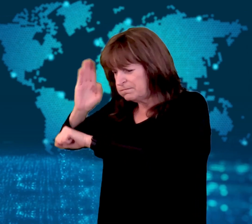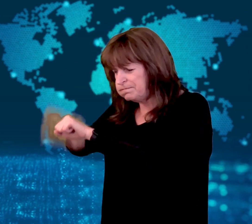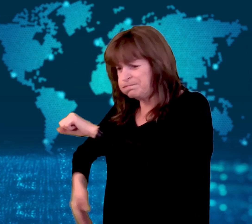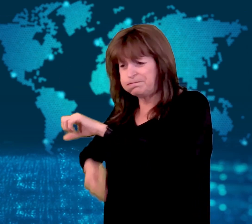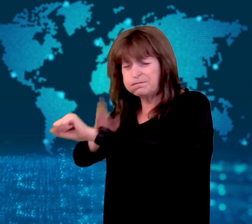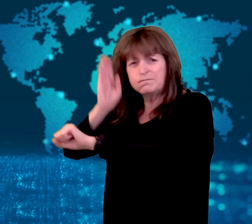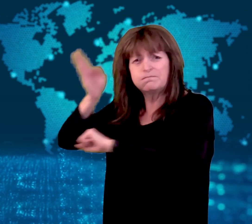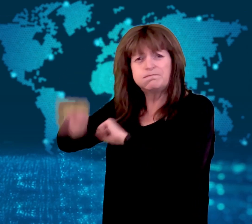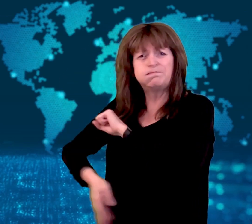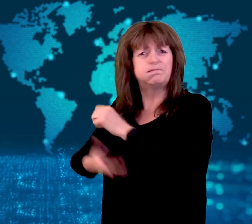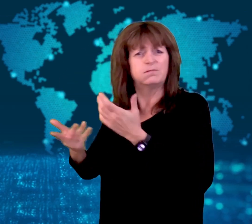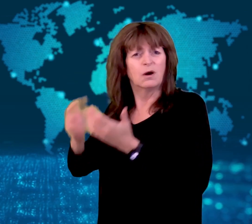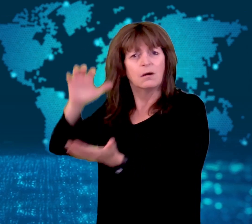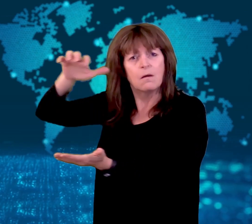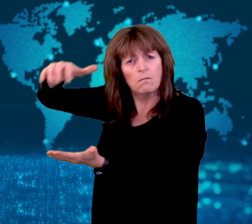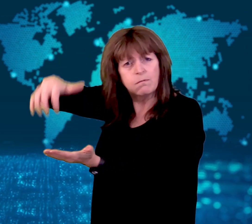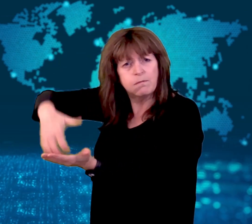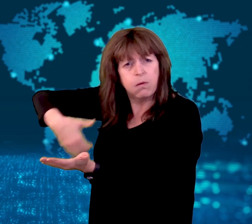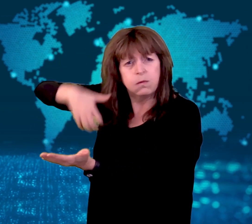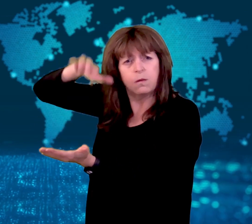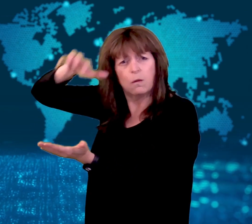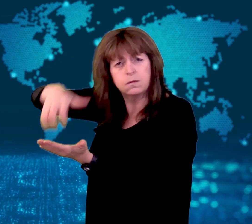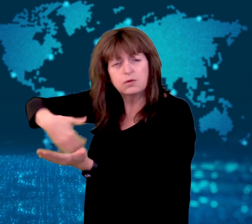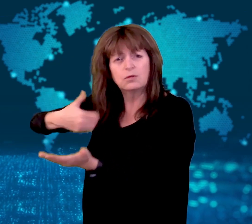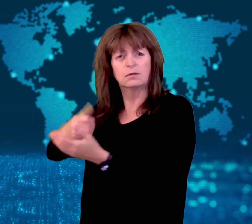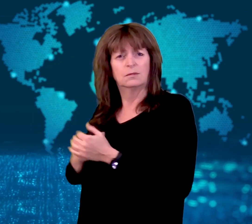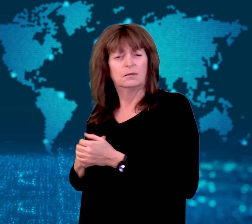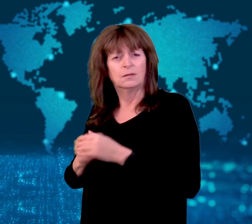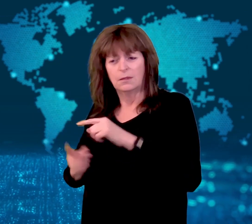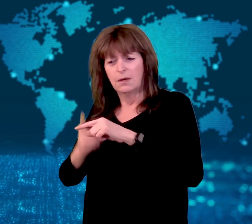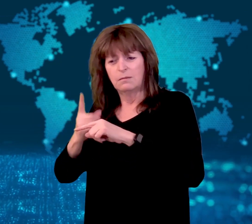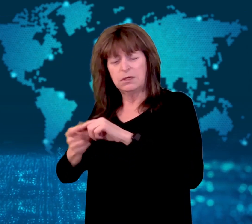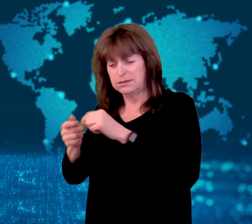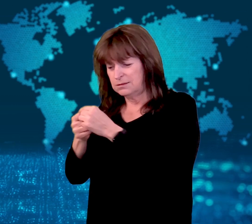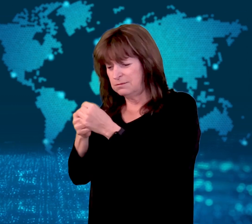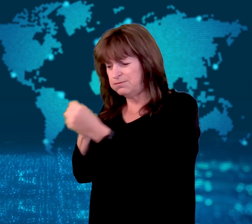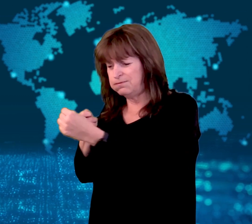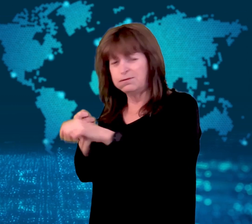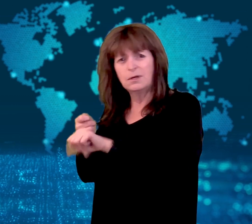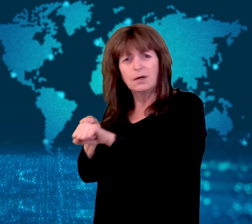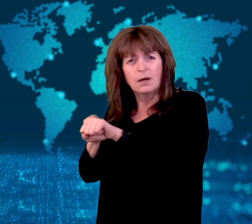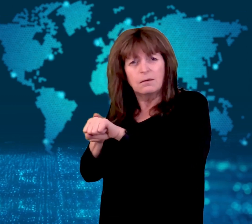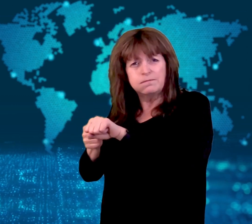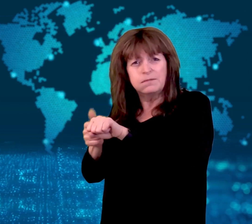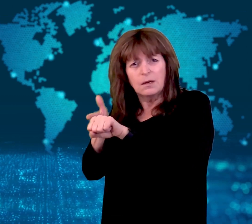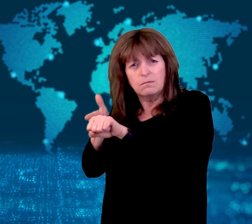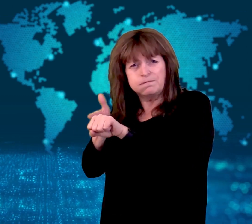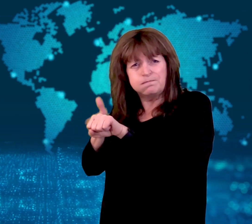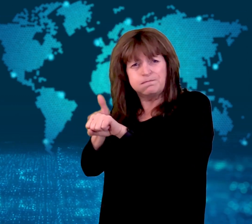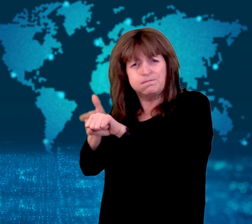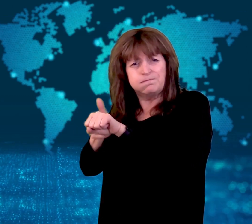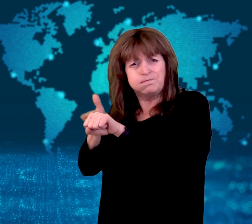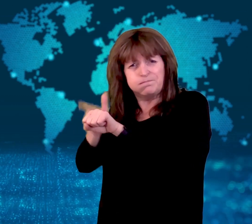They cut the bridge's iron with bulldozers and gas-powered